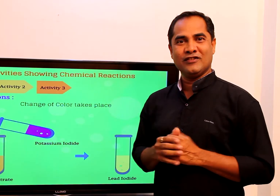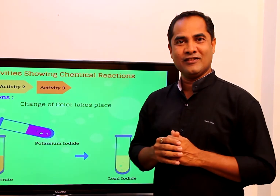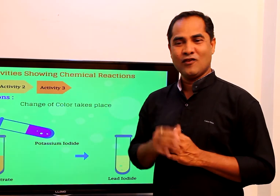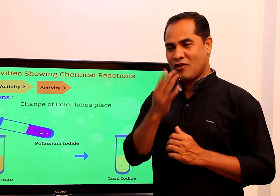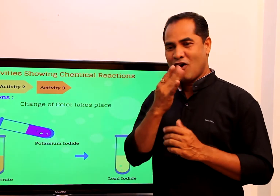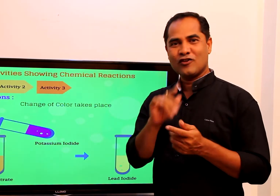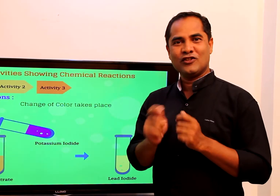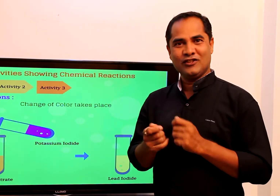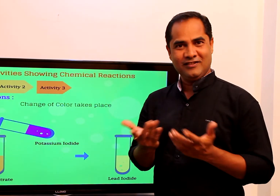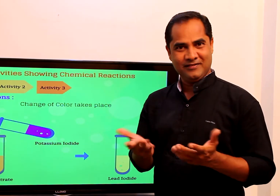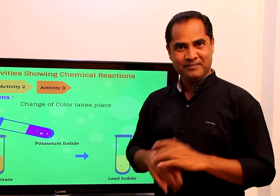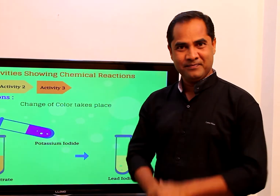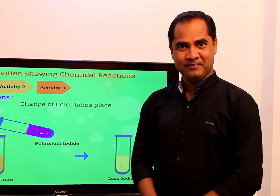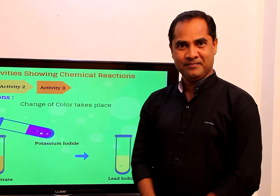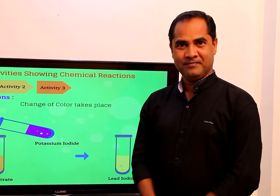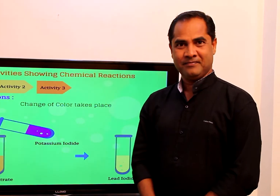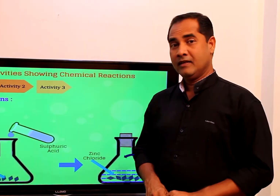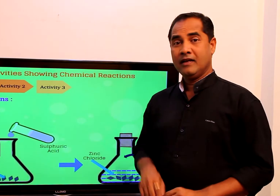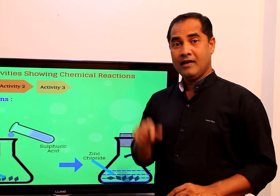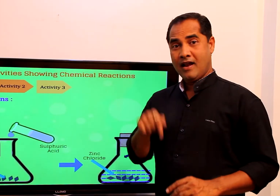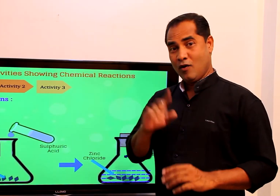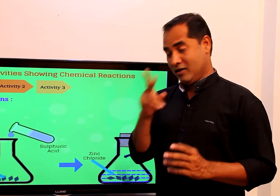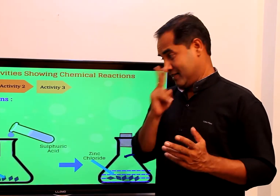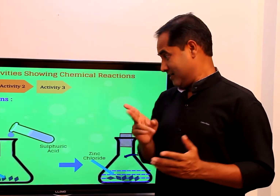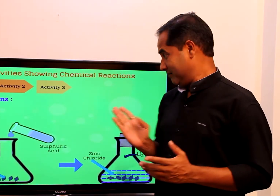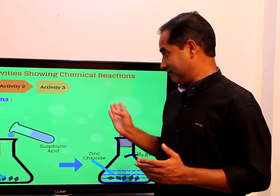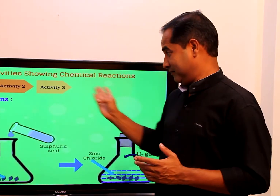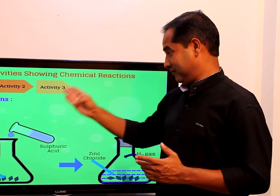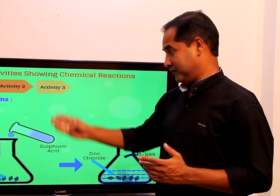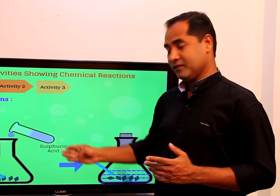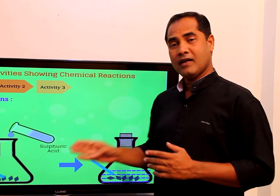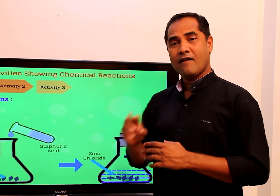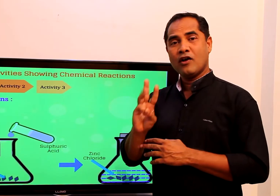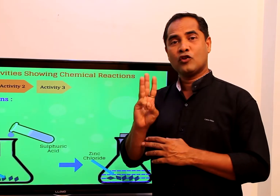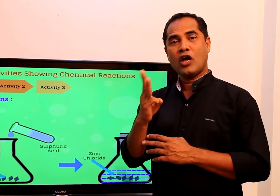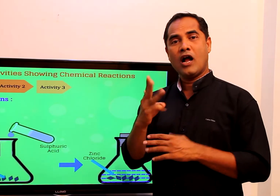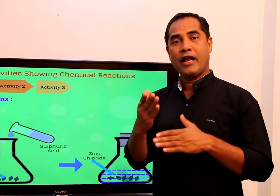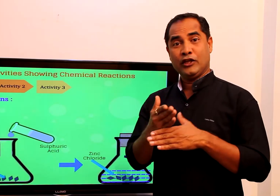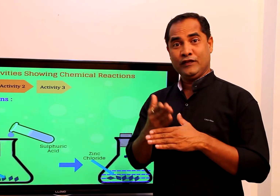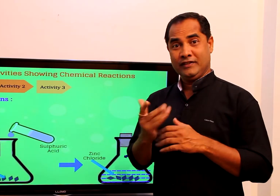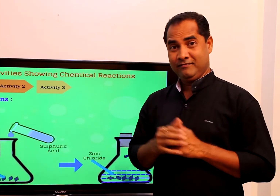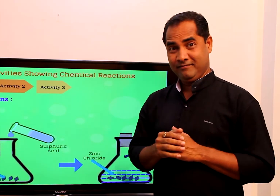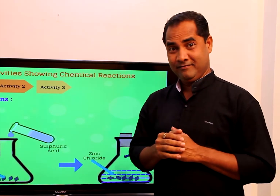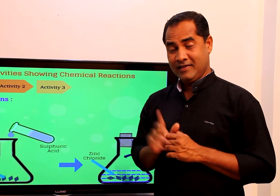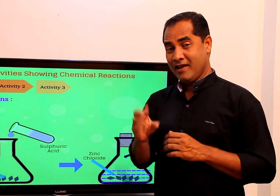chemical reaction. Now see activity 3,